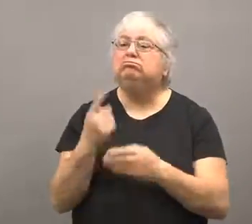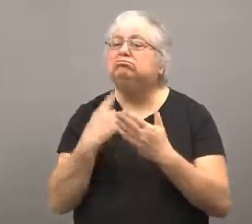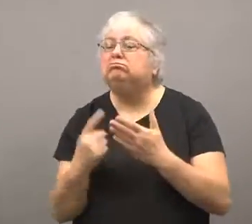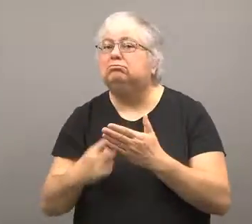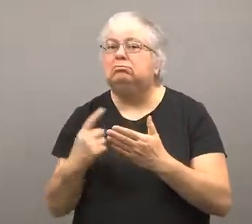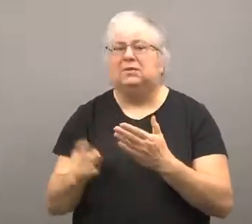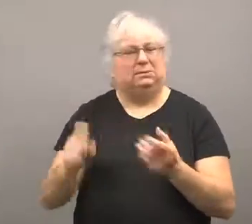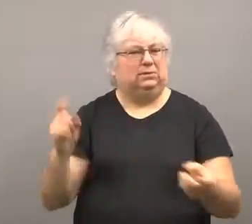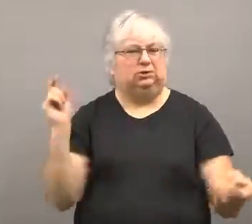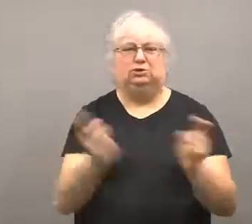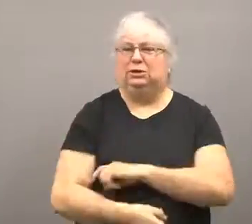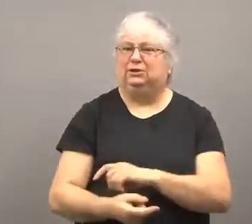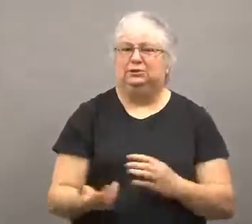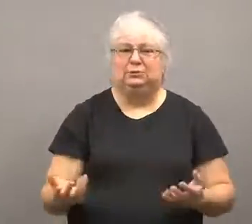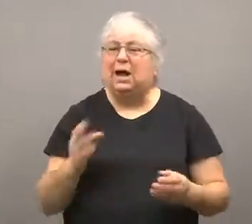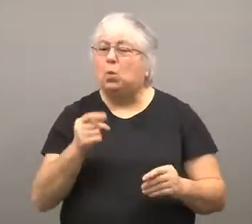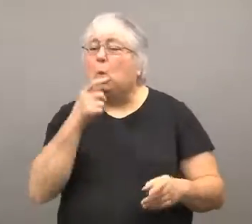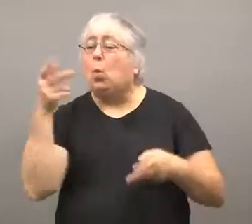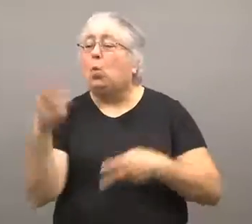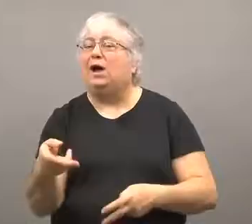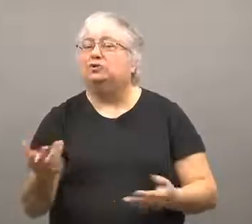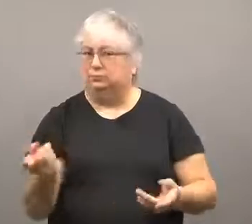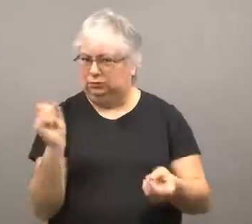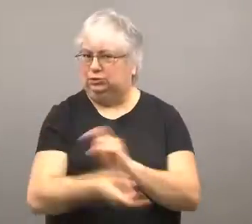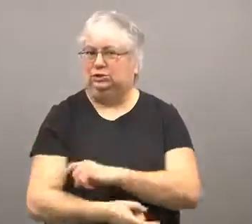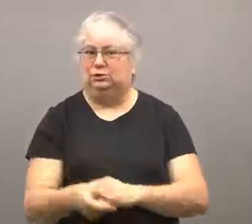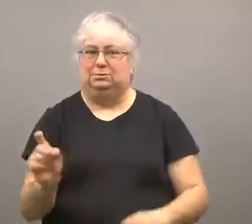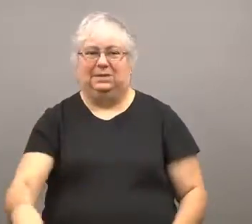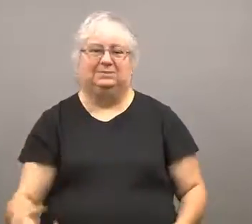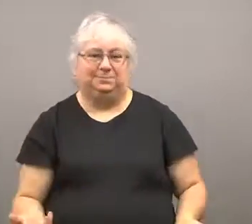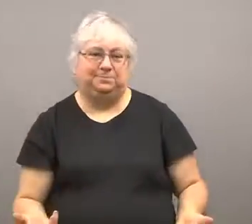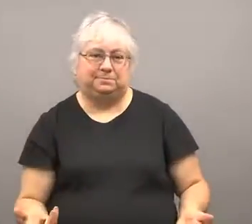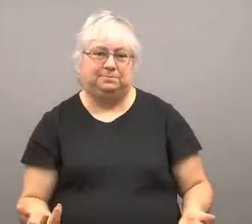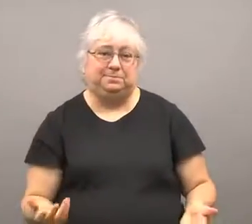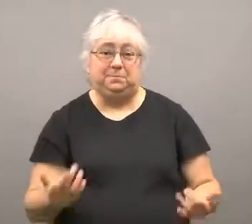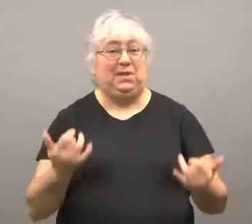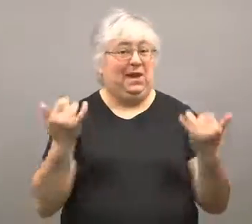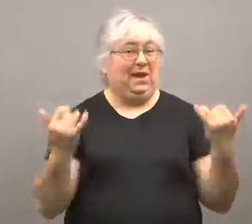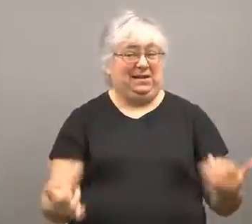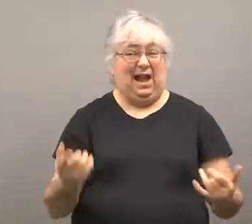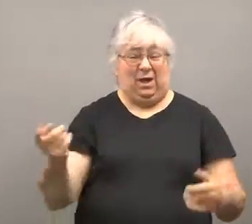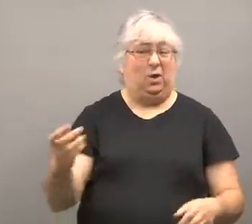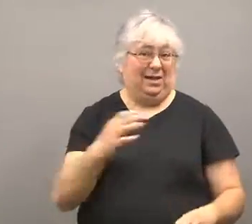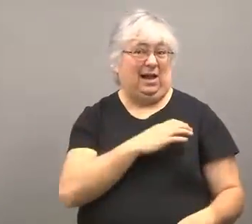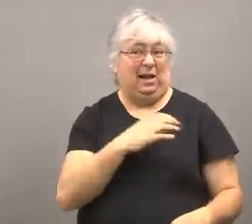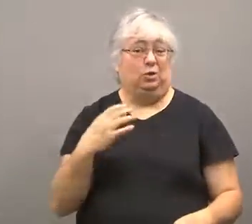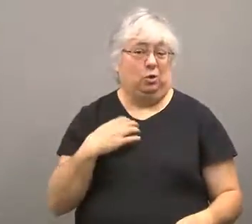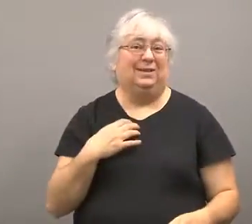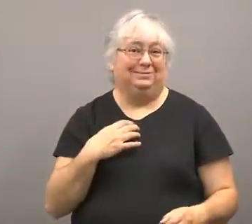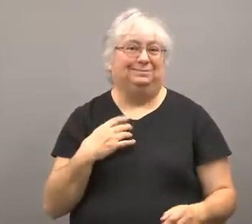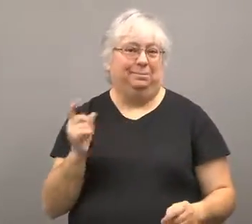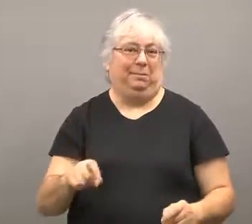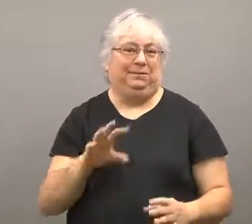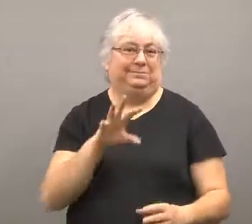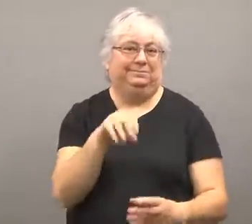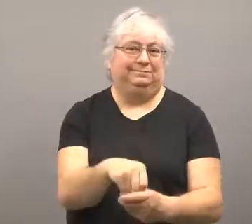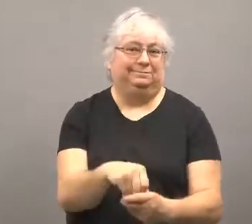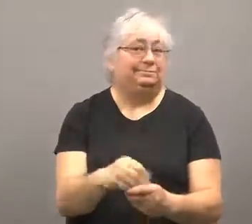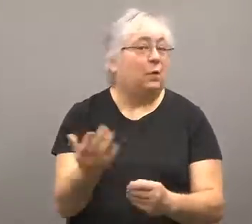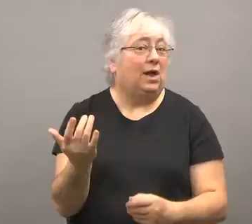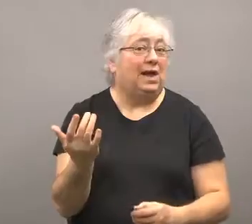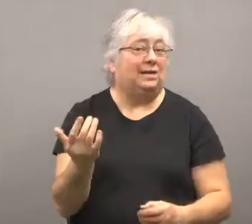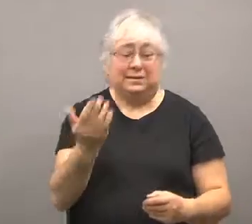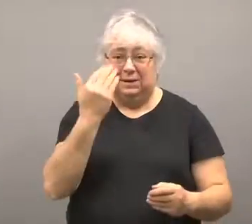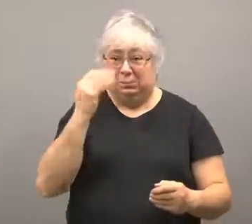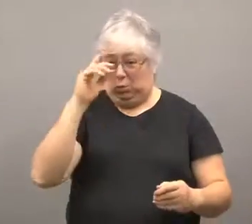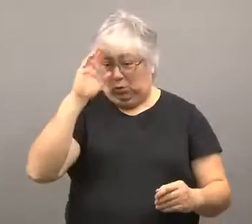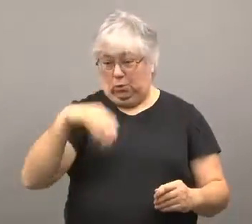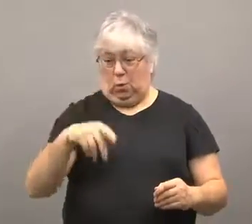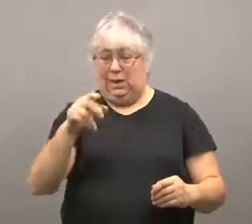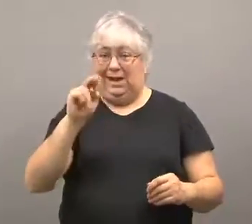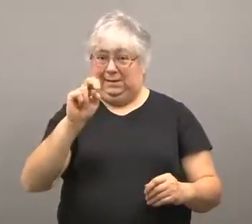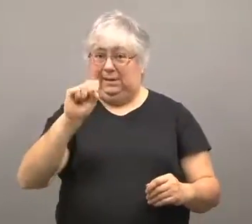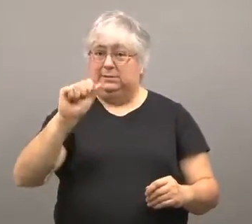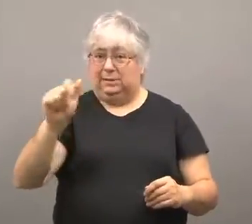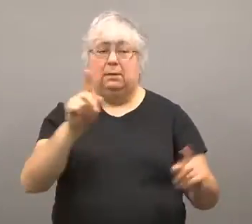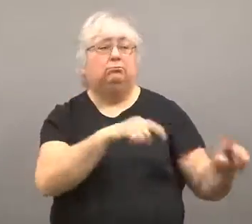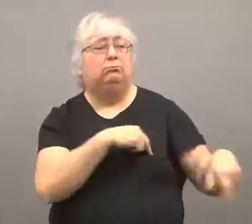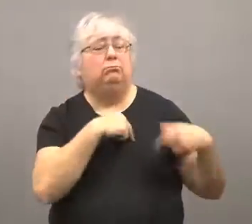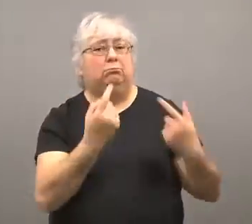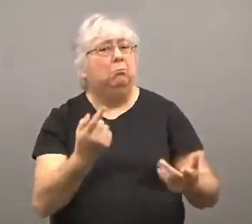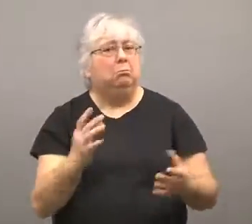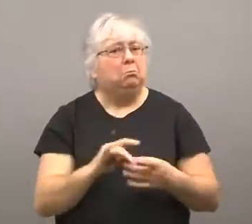and oversight of these programs had to change too.